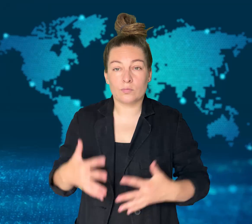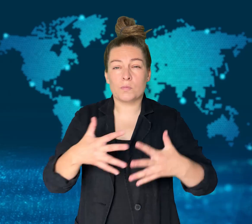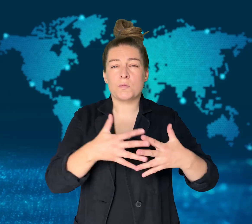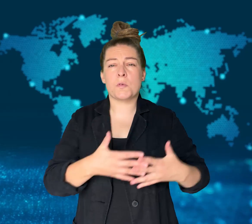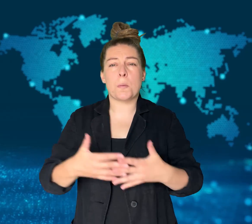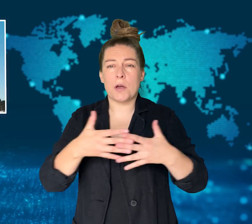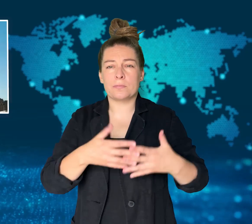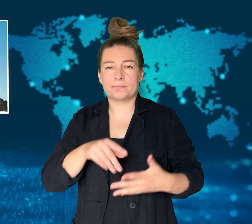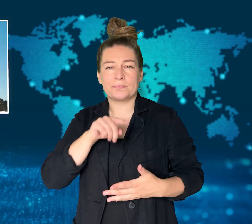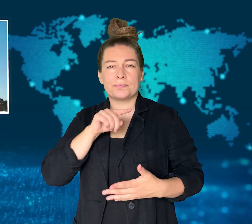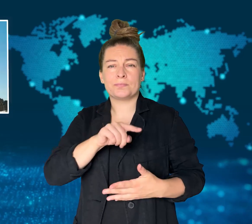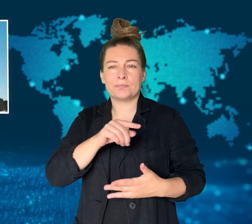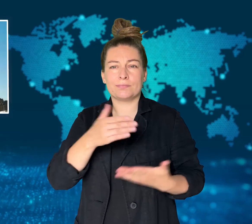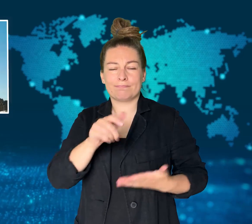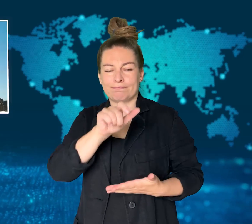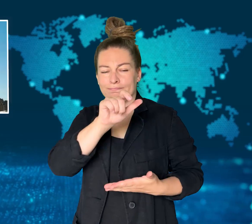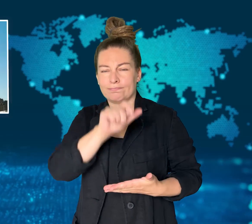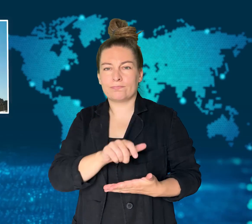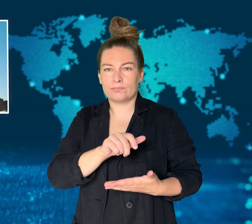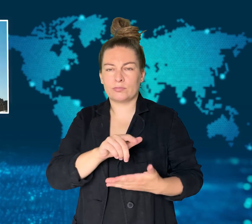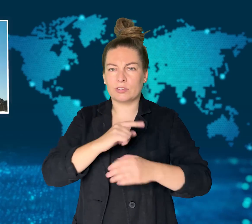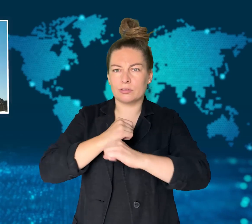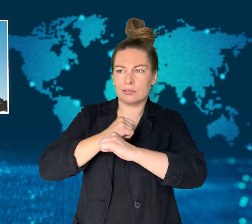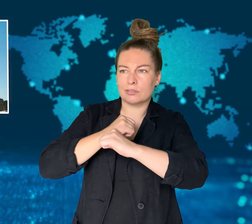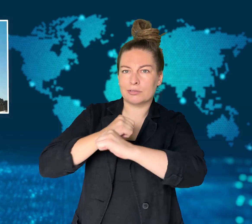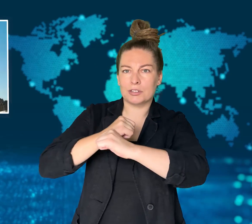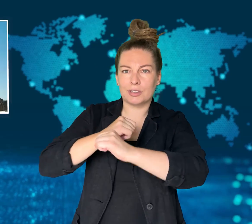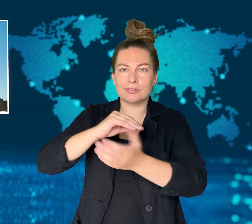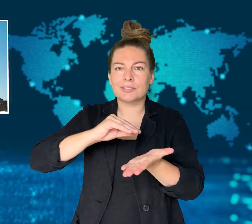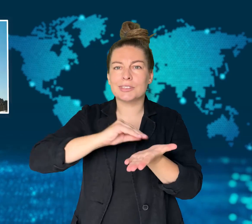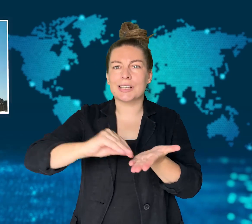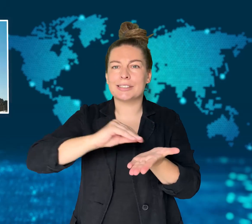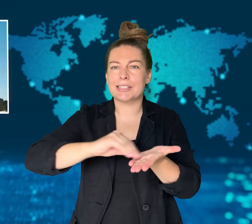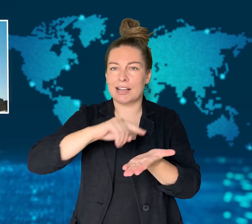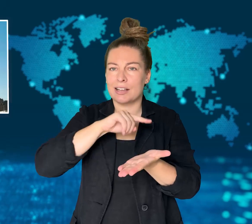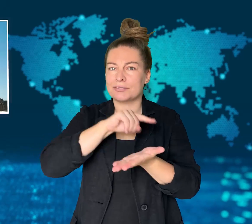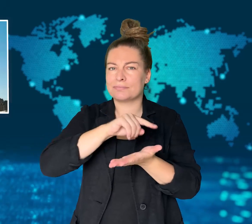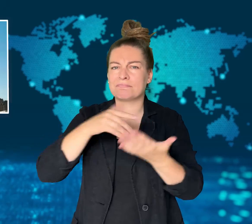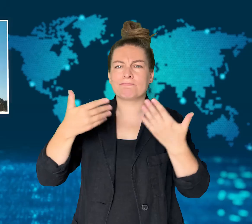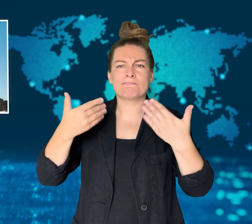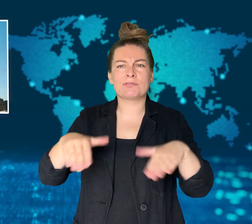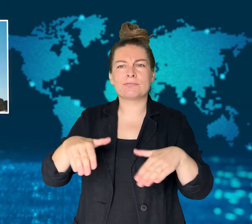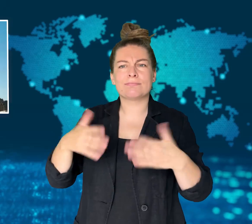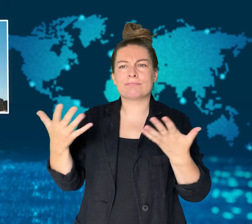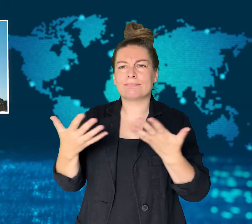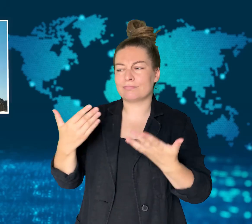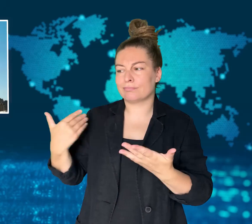[MONIKA]: The United States Secretary of Defense has revoked